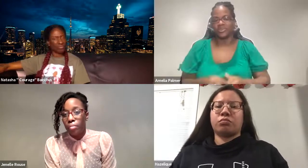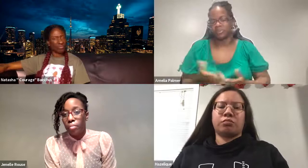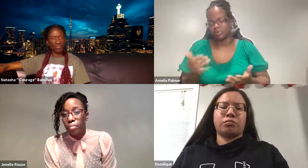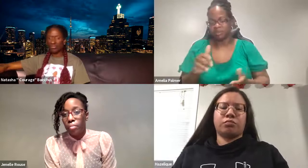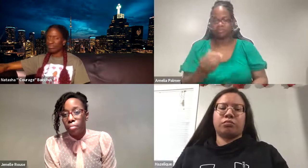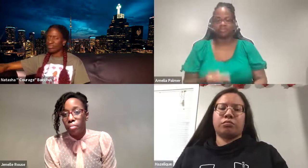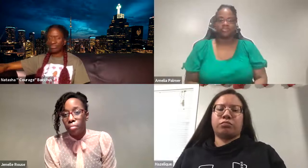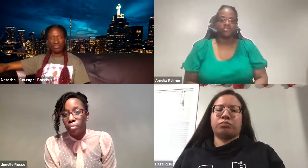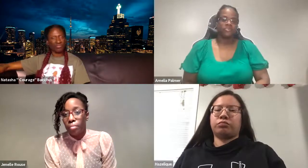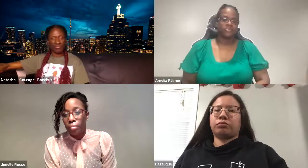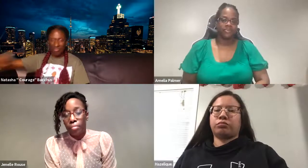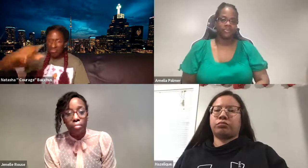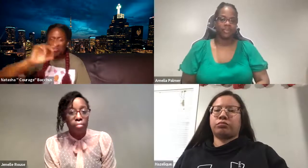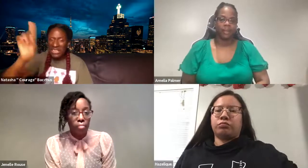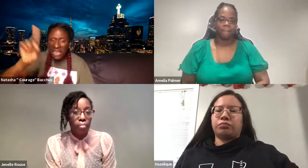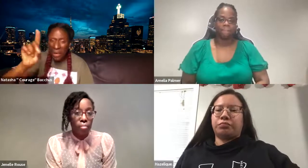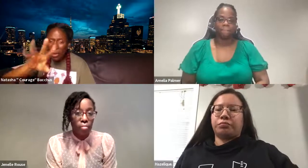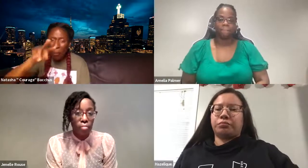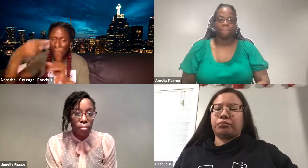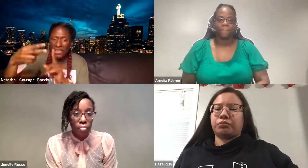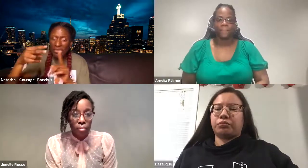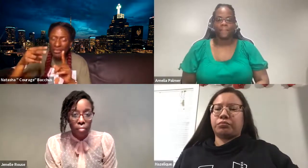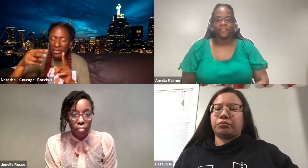history of where they moved from and so that is a form of linguistic colonization